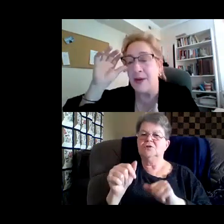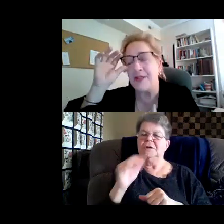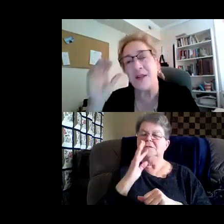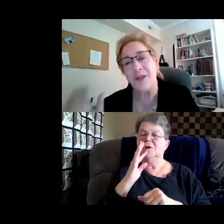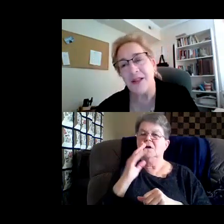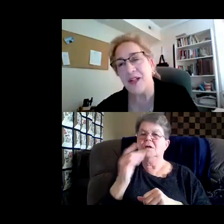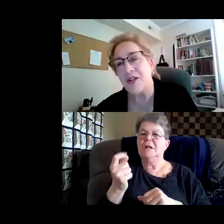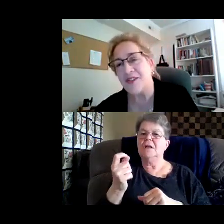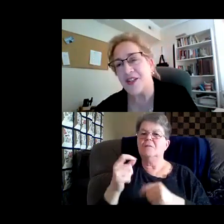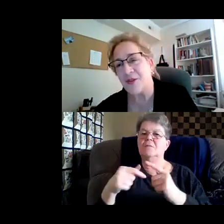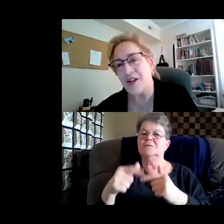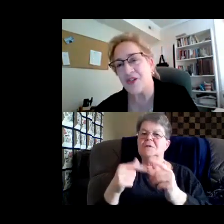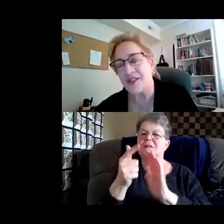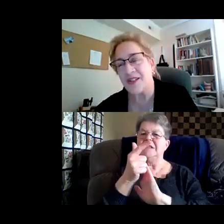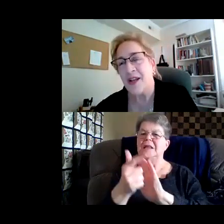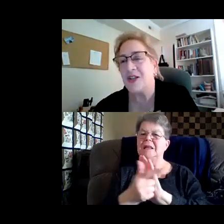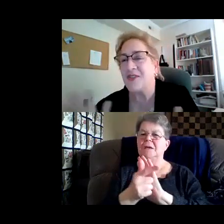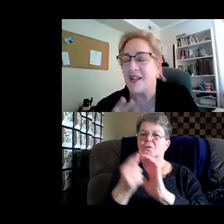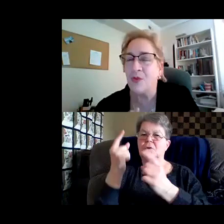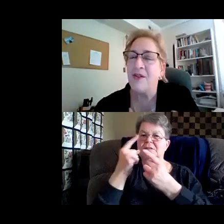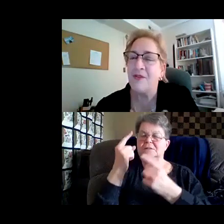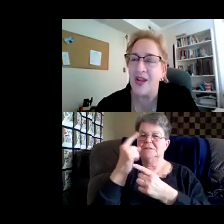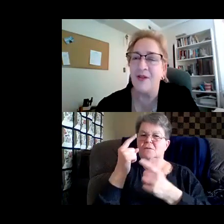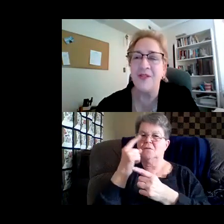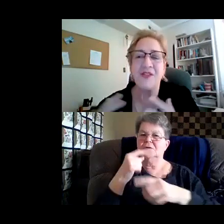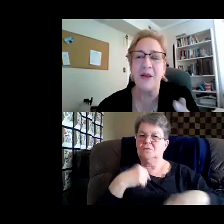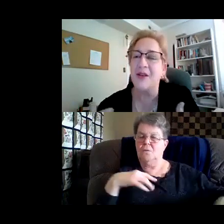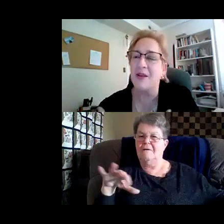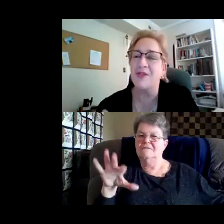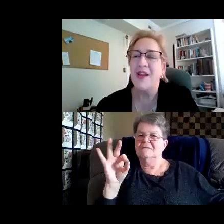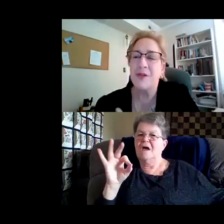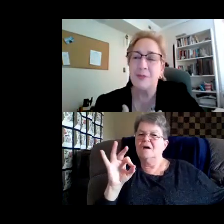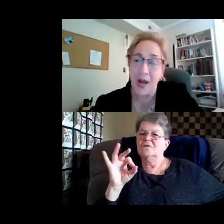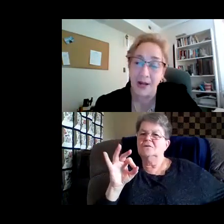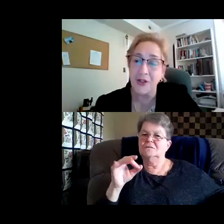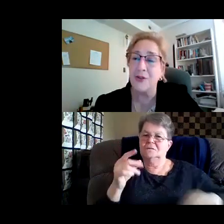about some of the legal considerations. Because we've found that sometimes the practical